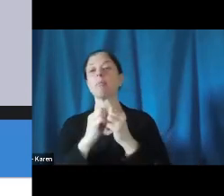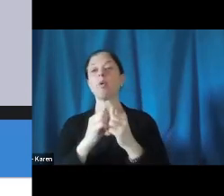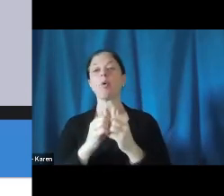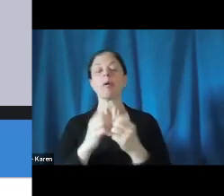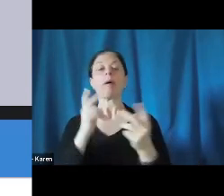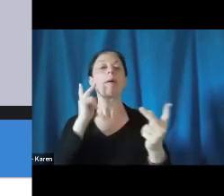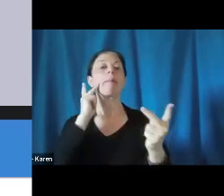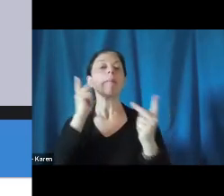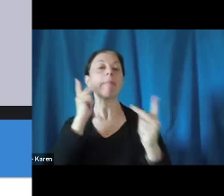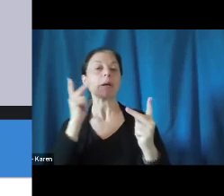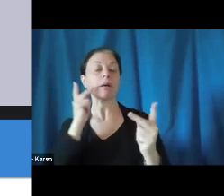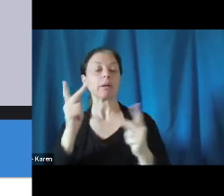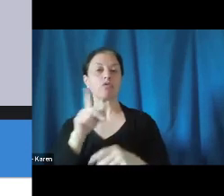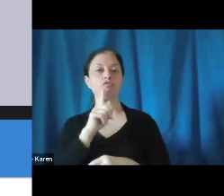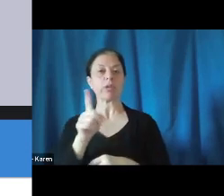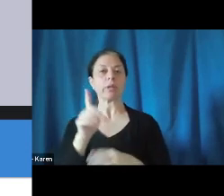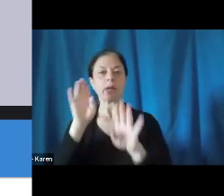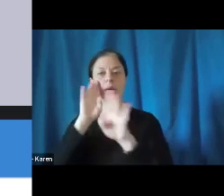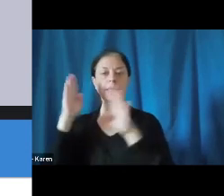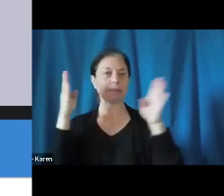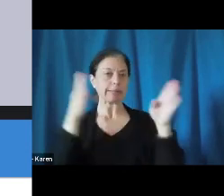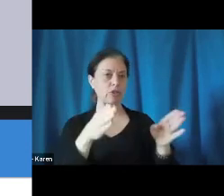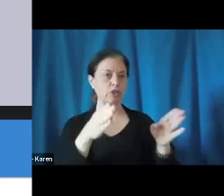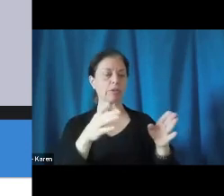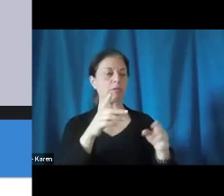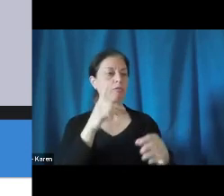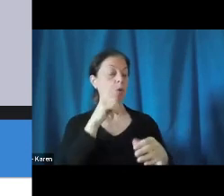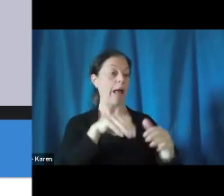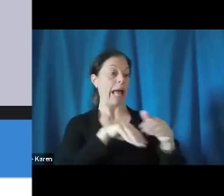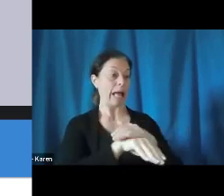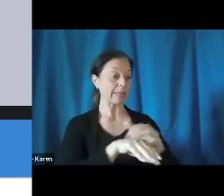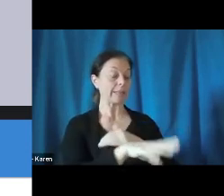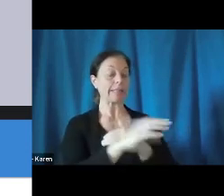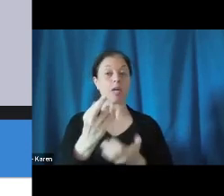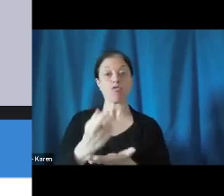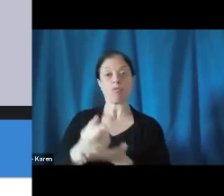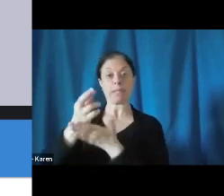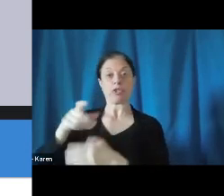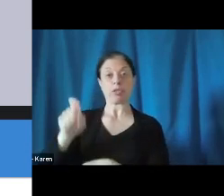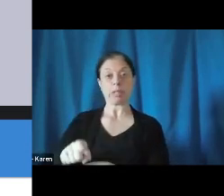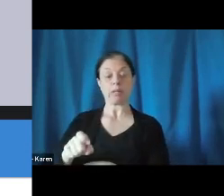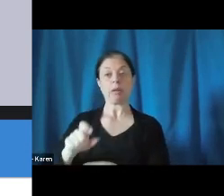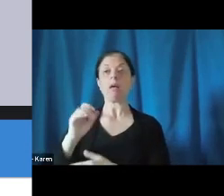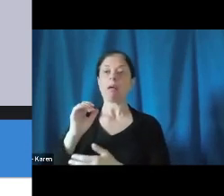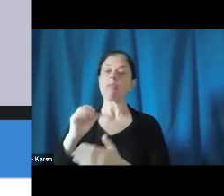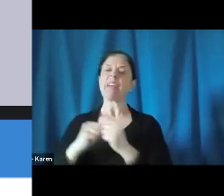especially disabled people visibly using wheelchairs and being more in the public eye really drew public attention to